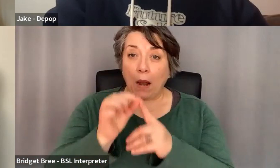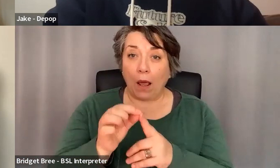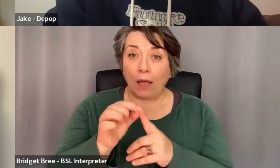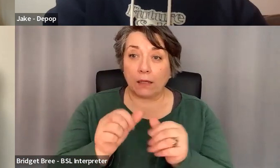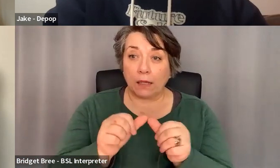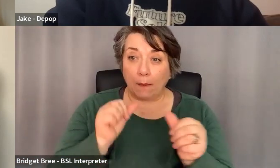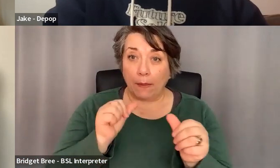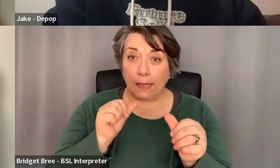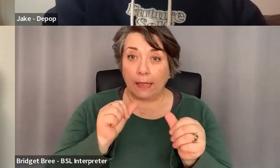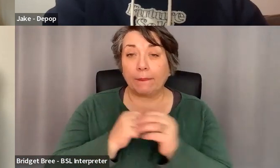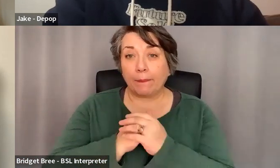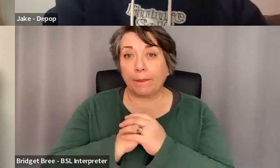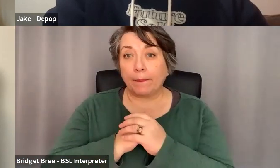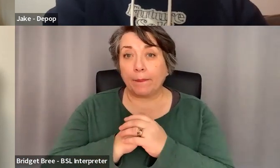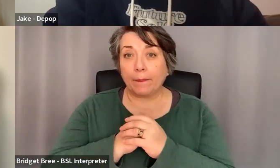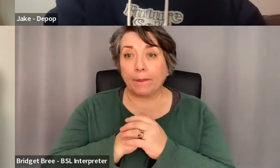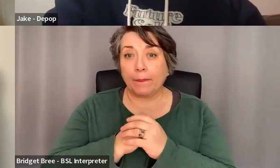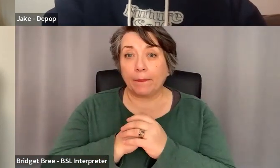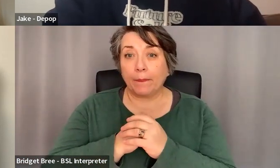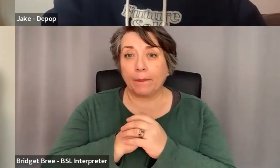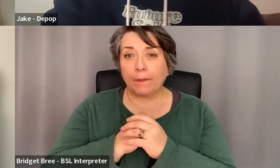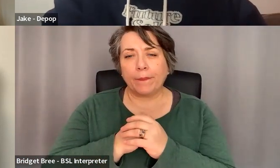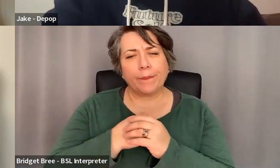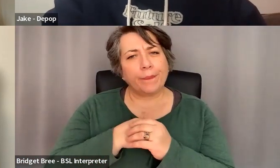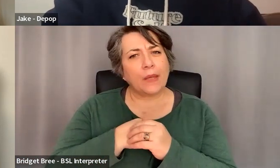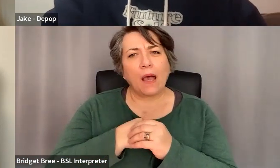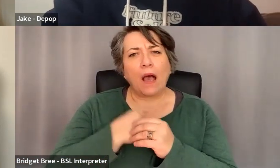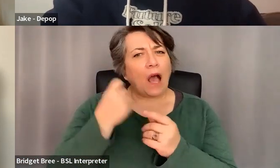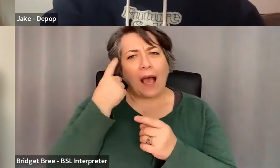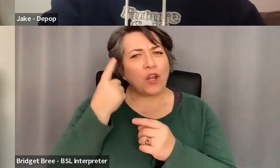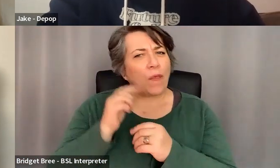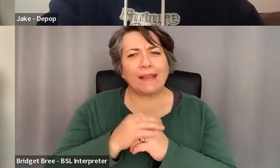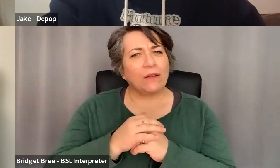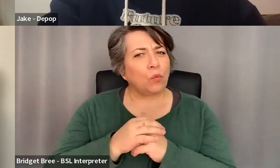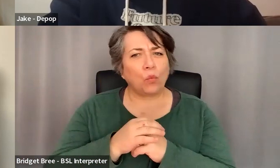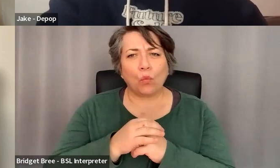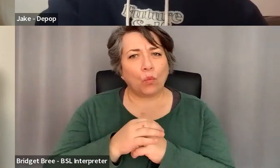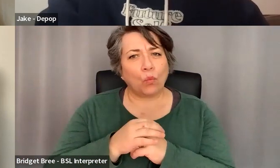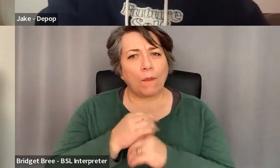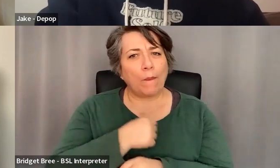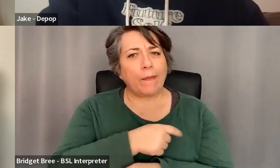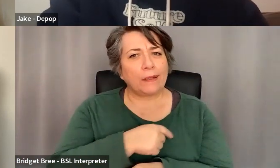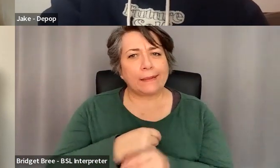interviews when you first apply to the company. Good question, I don't think we do at the moment. Being honest. Good question. I don't think we do at the moment, being completely honest, but it's